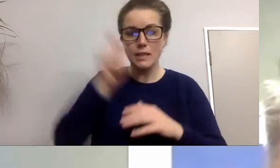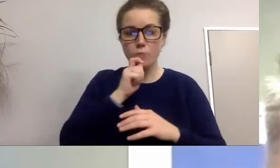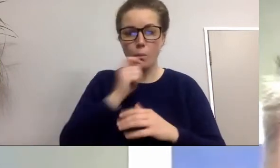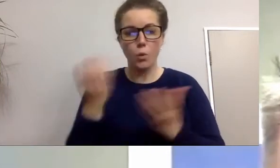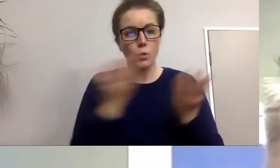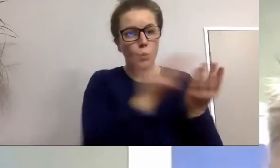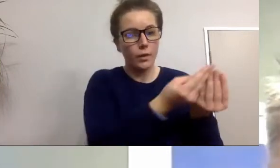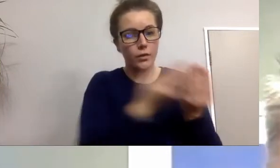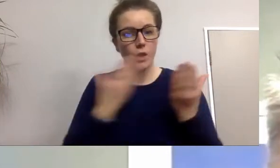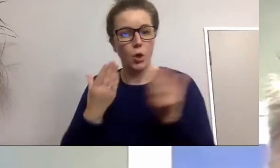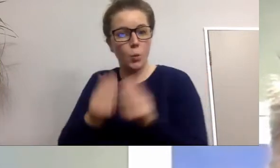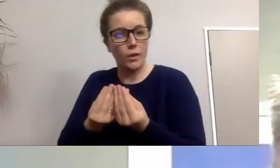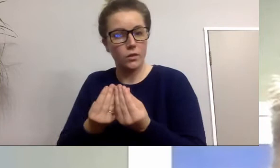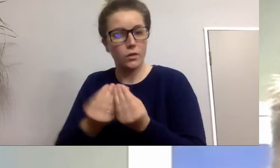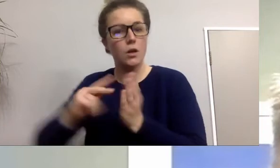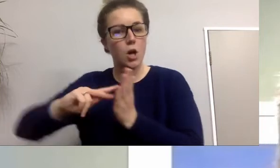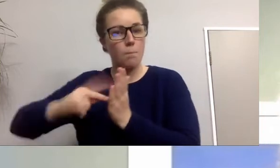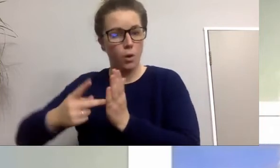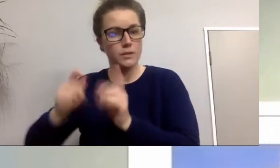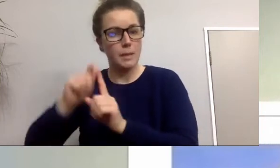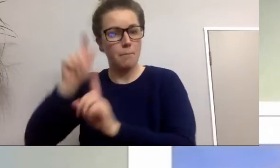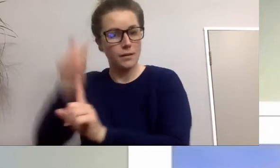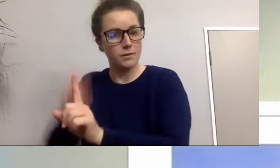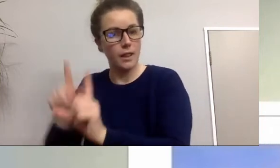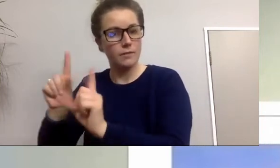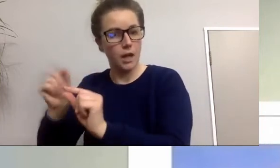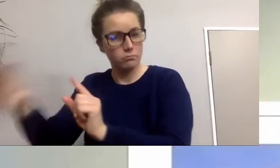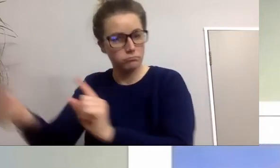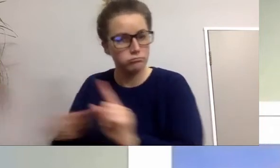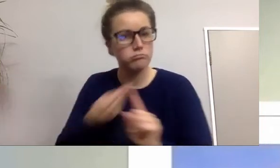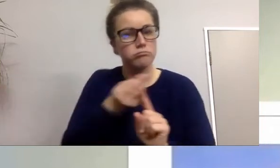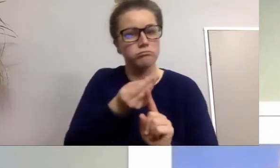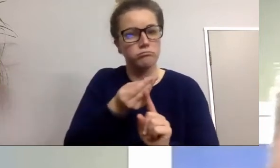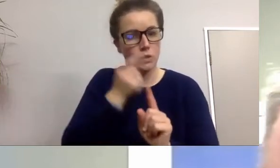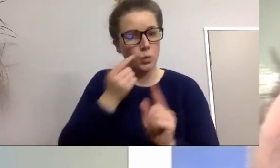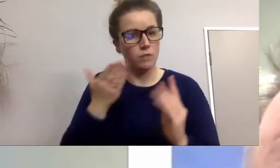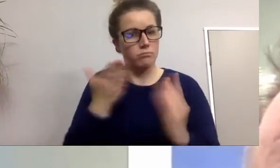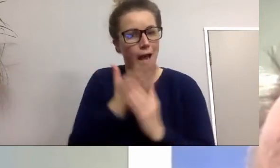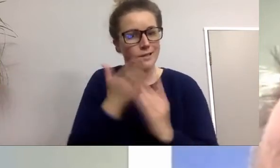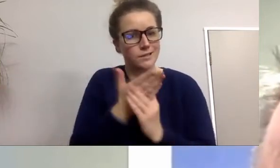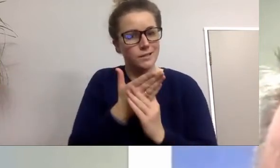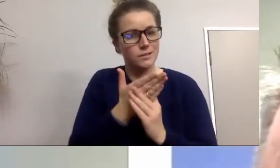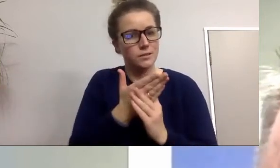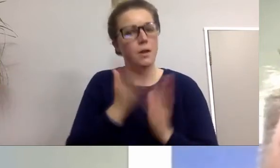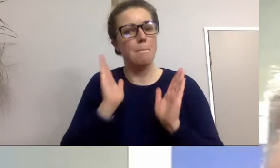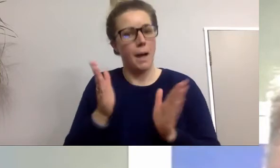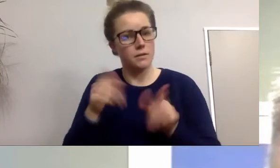like Pascale's accessibility policy to drive the arts access of that. So,